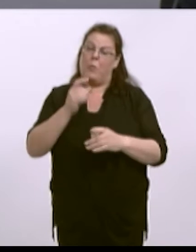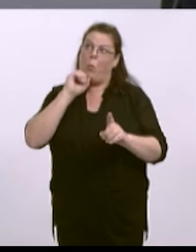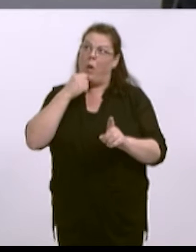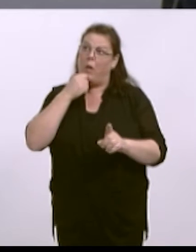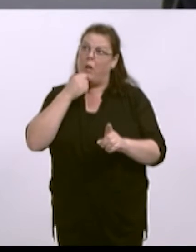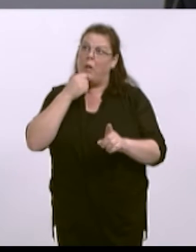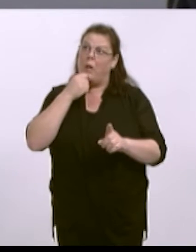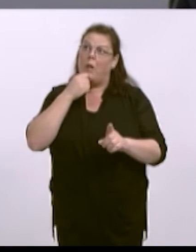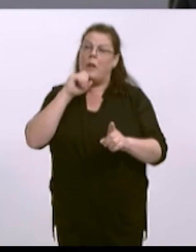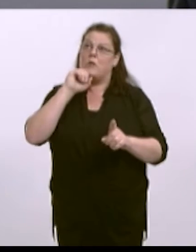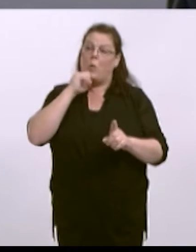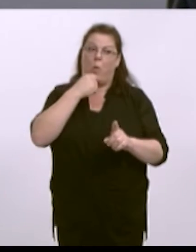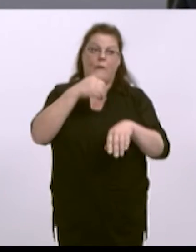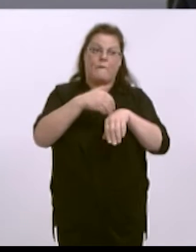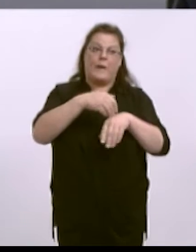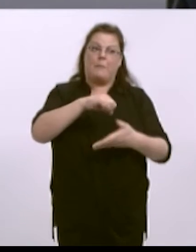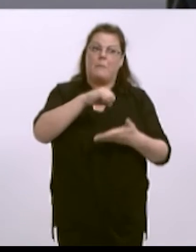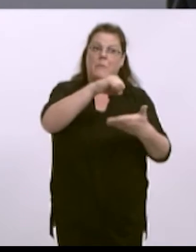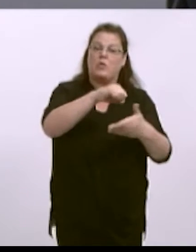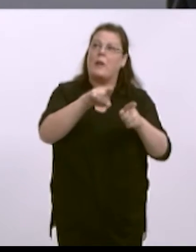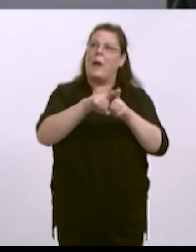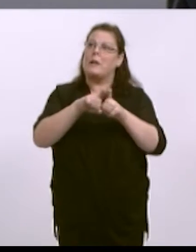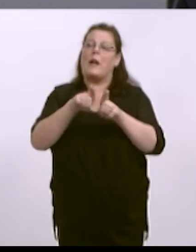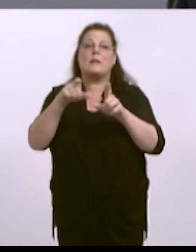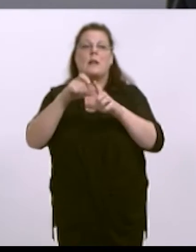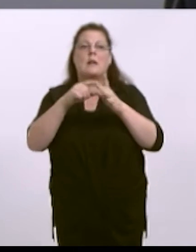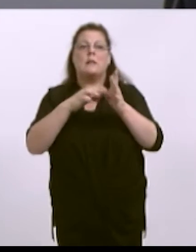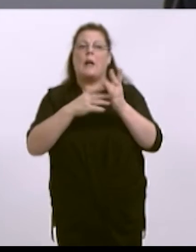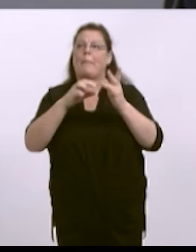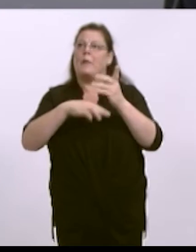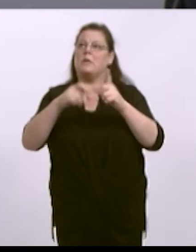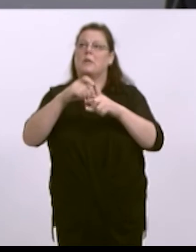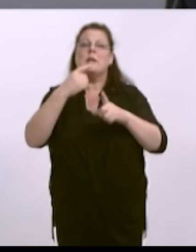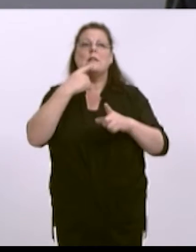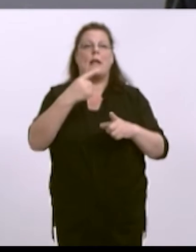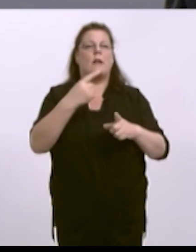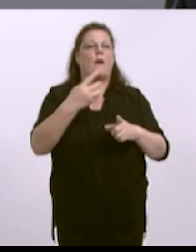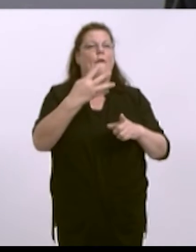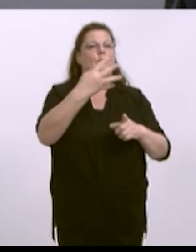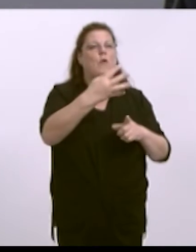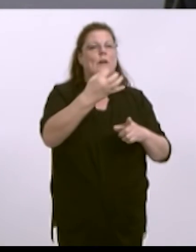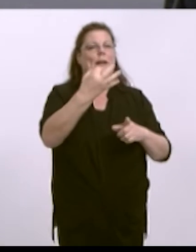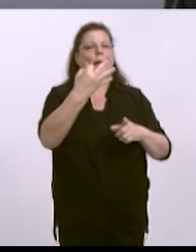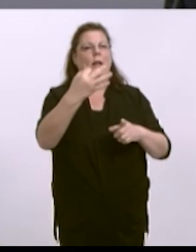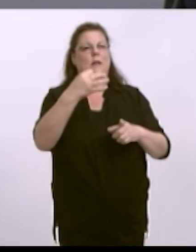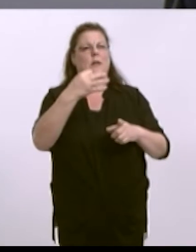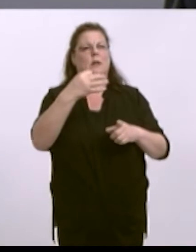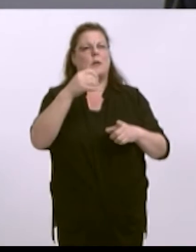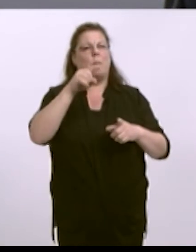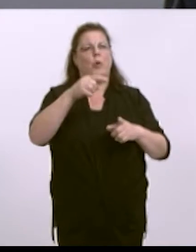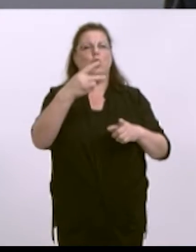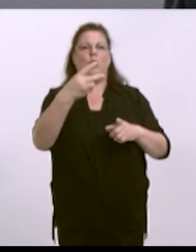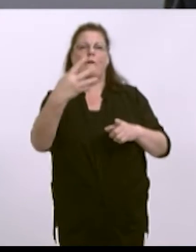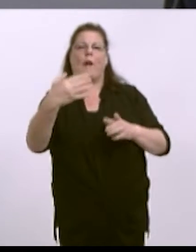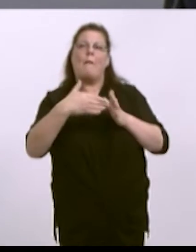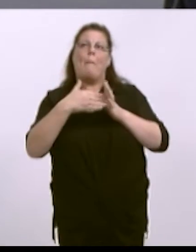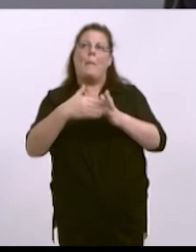Diamond himself has suggested that there will be a £48.25 million-worth of savings each